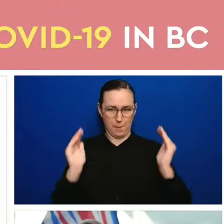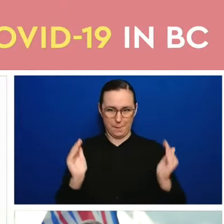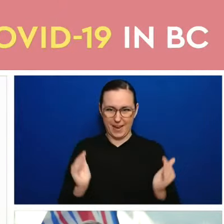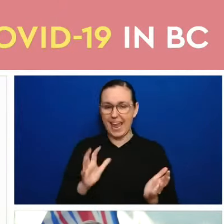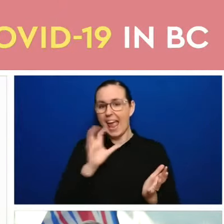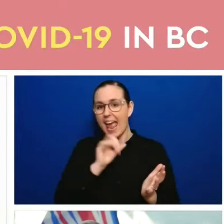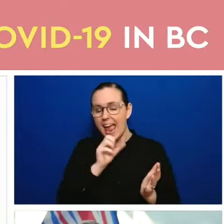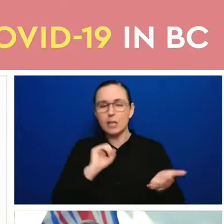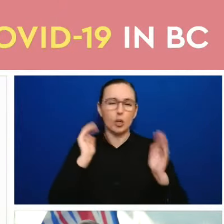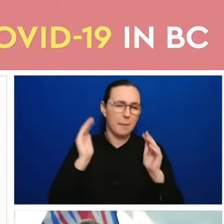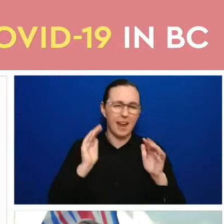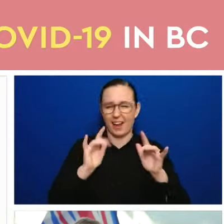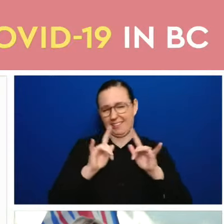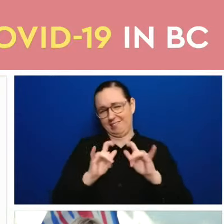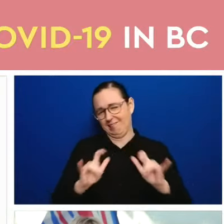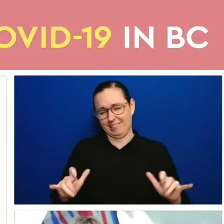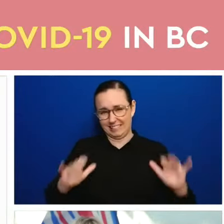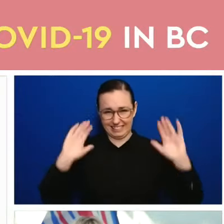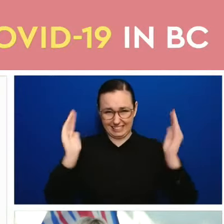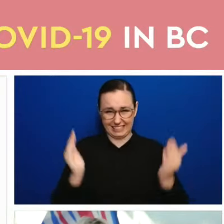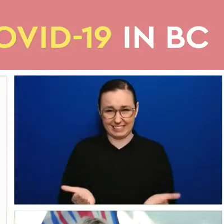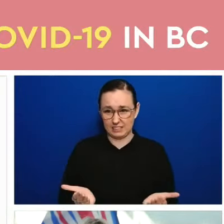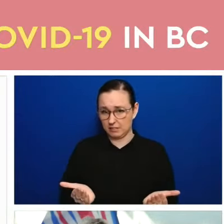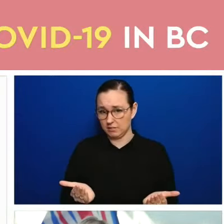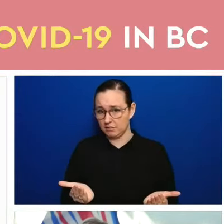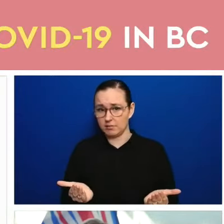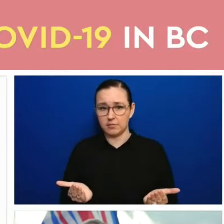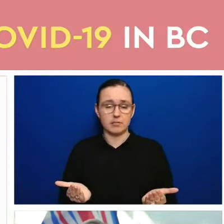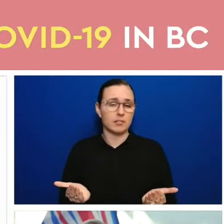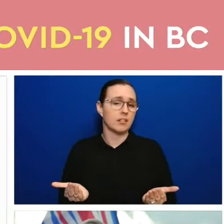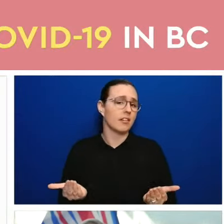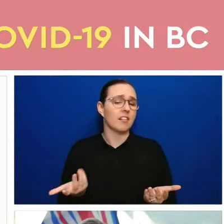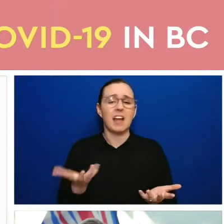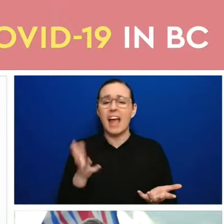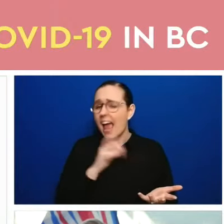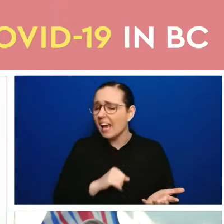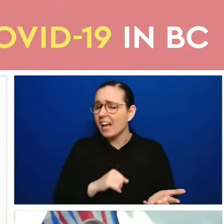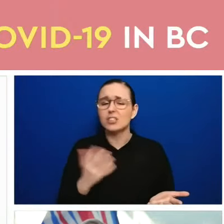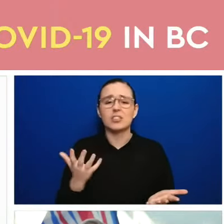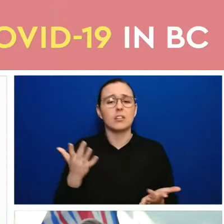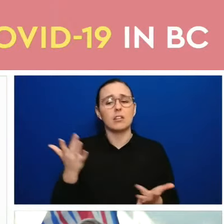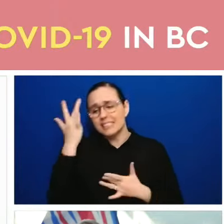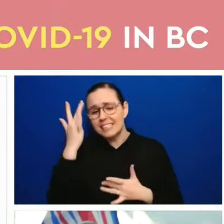everybody regardless of age, of vaccination status, of the